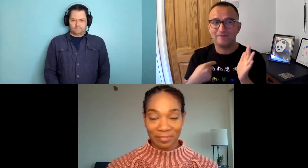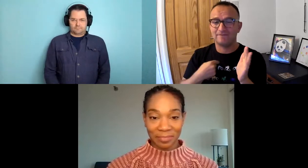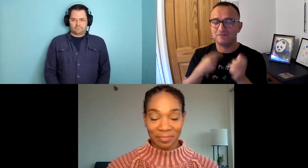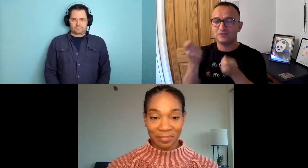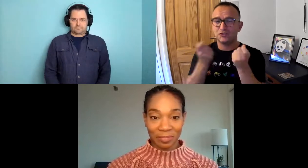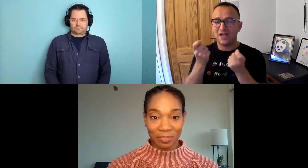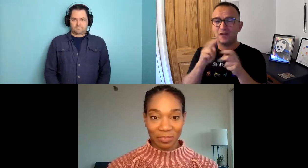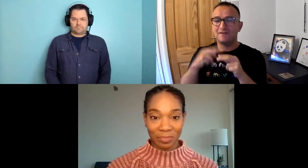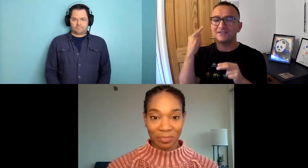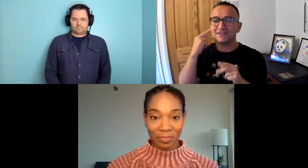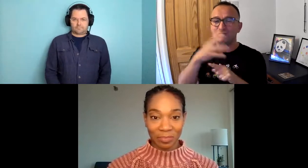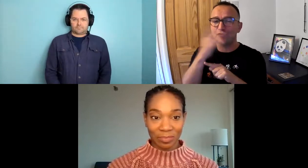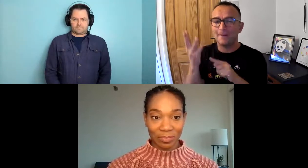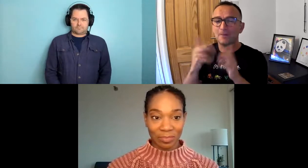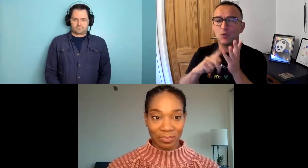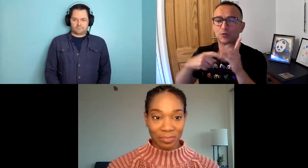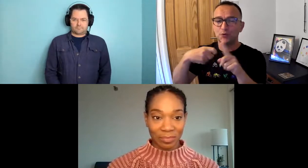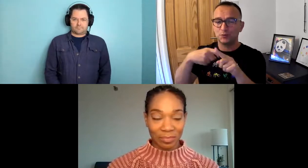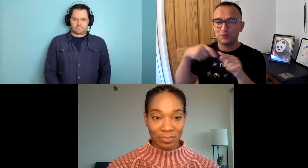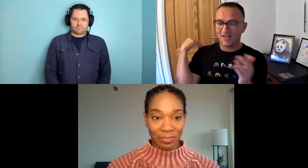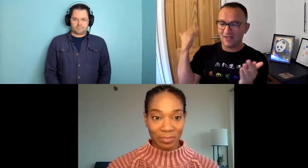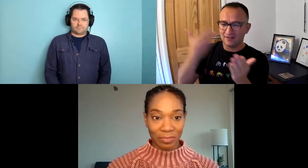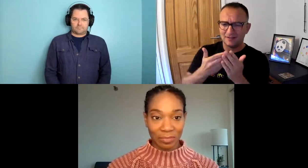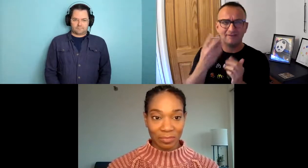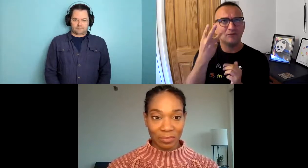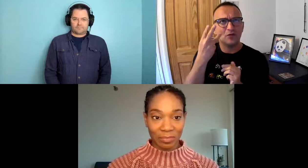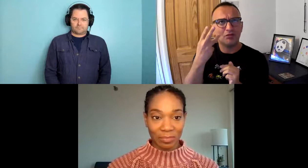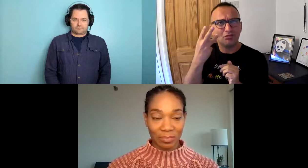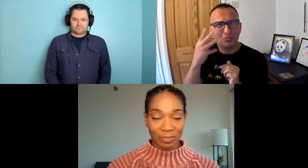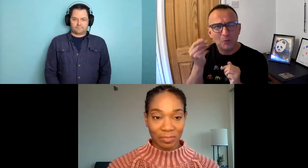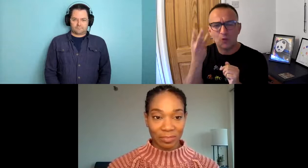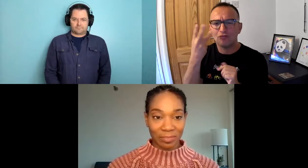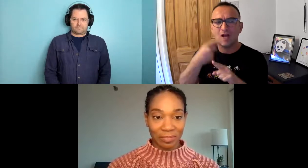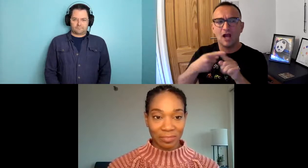So I am very excited to set up this event, we will have